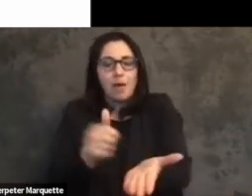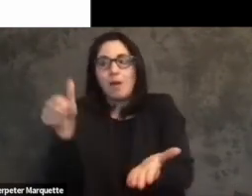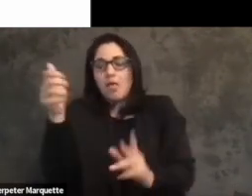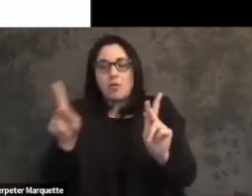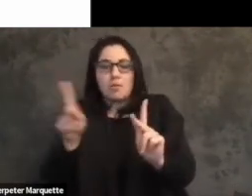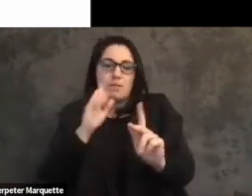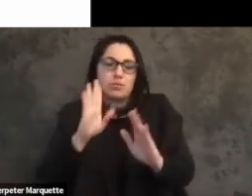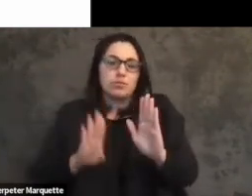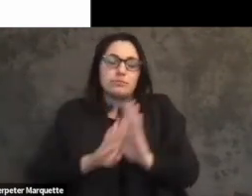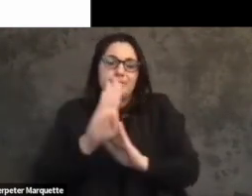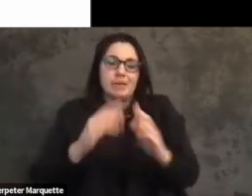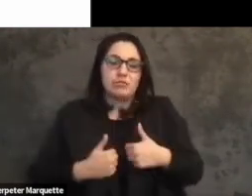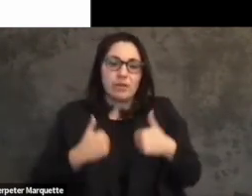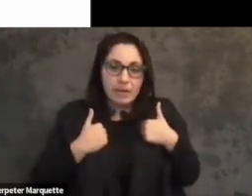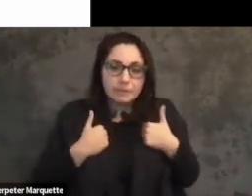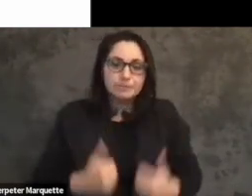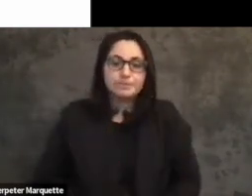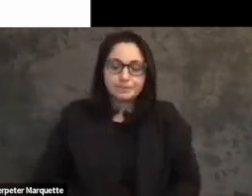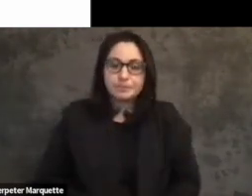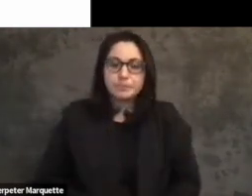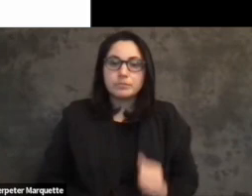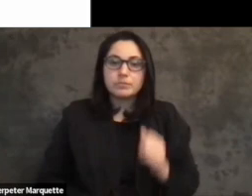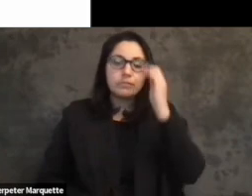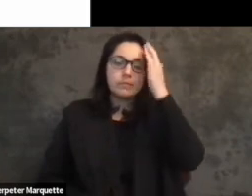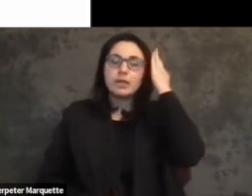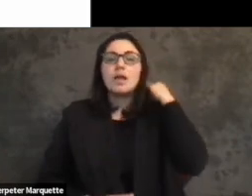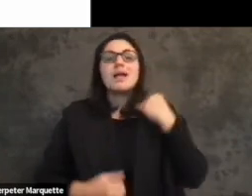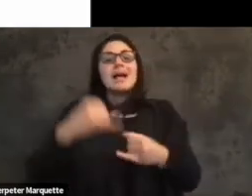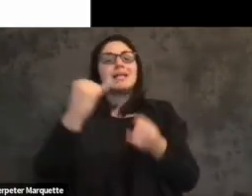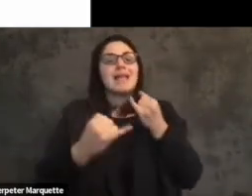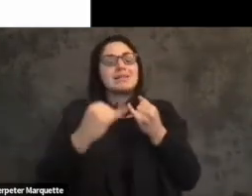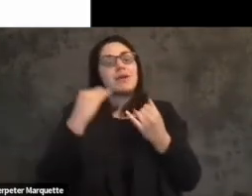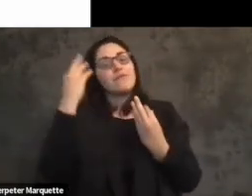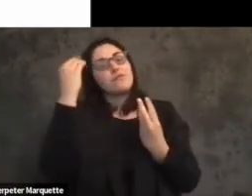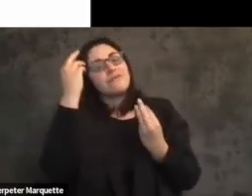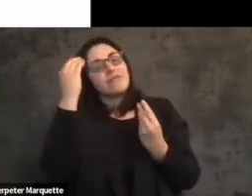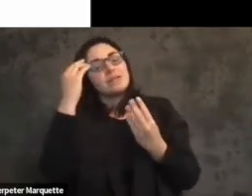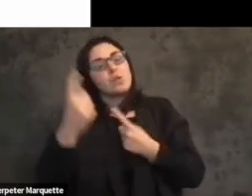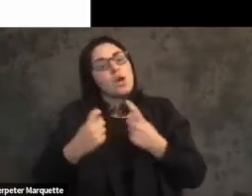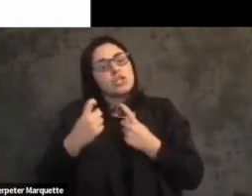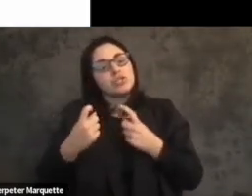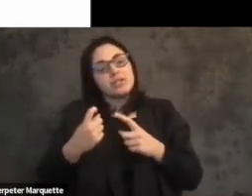time we advocate to put people above politics and profit. We're opening the doors for others